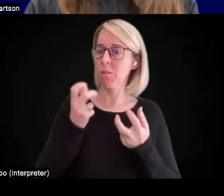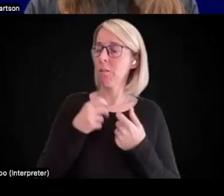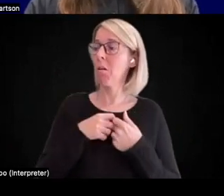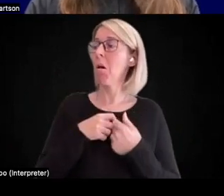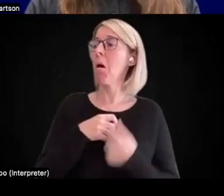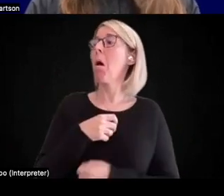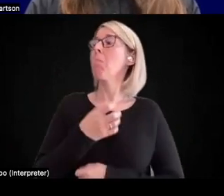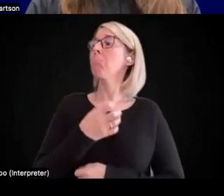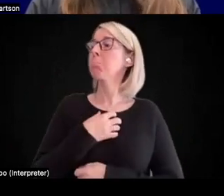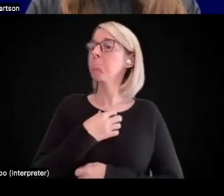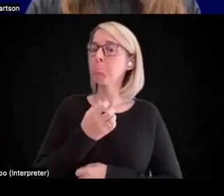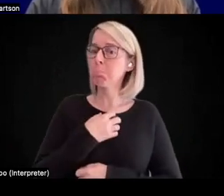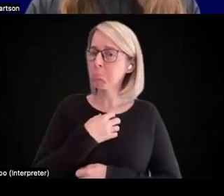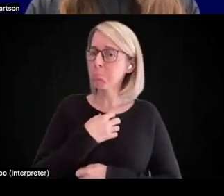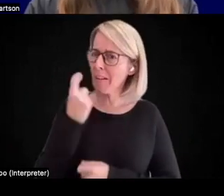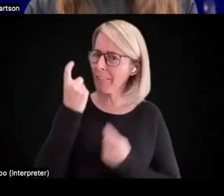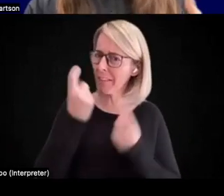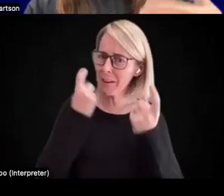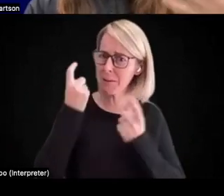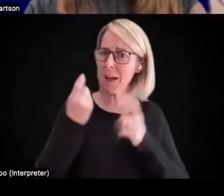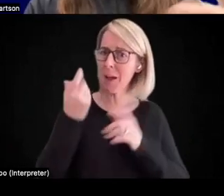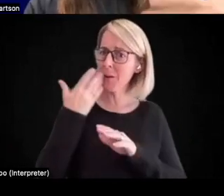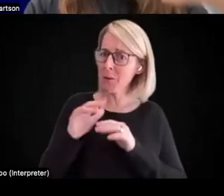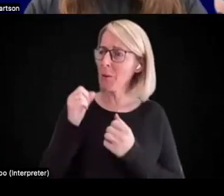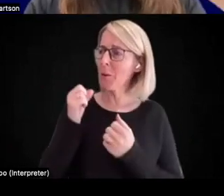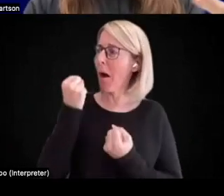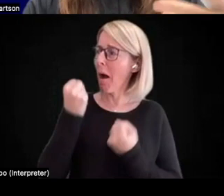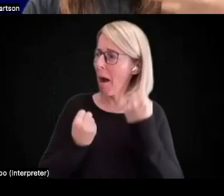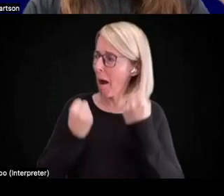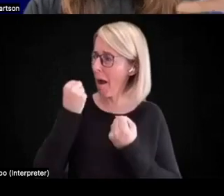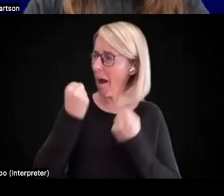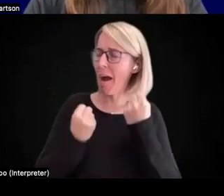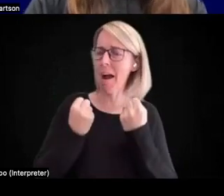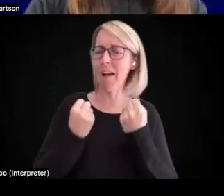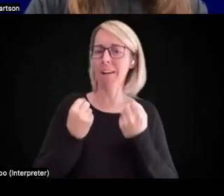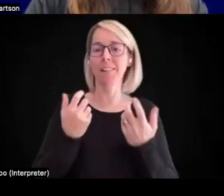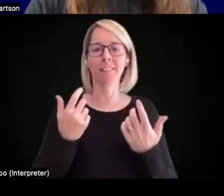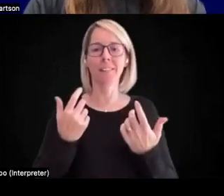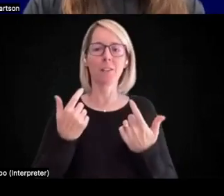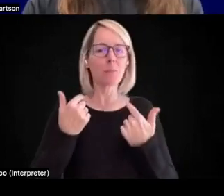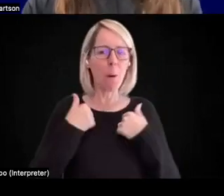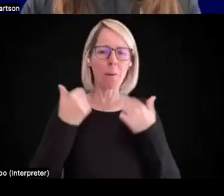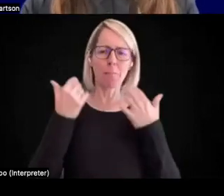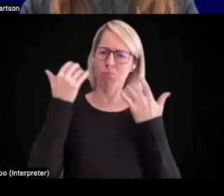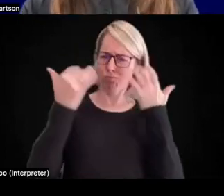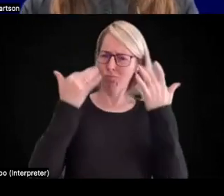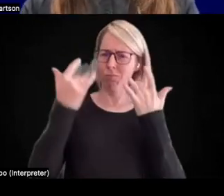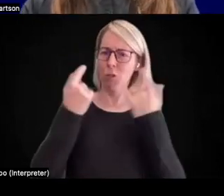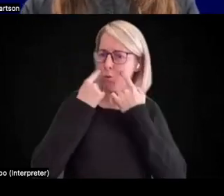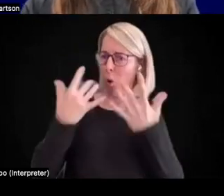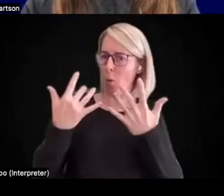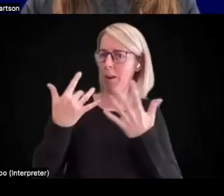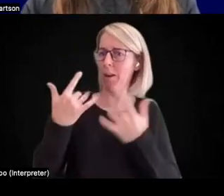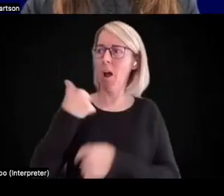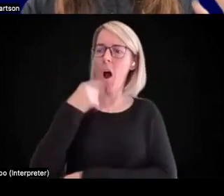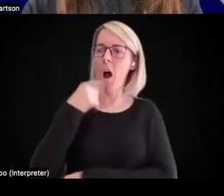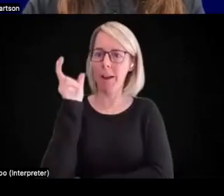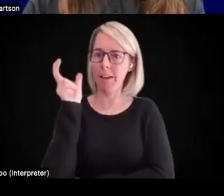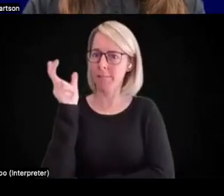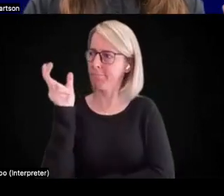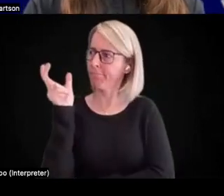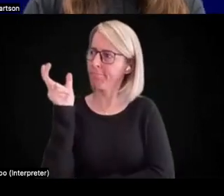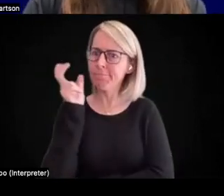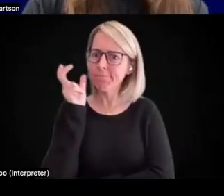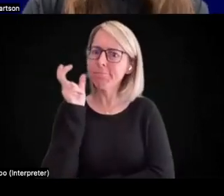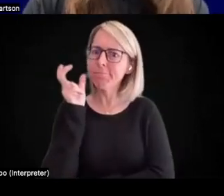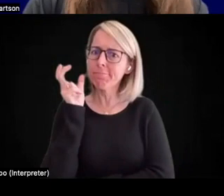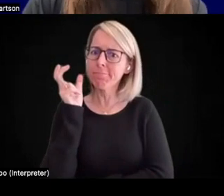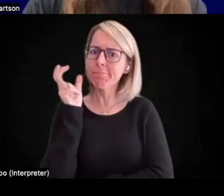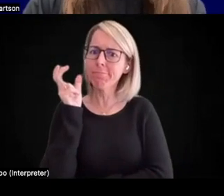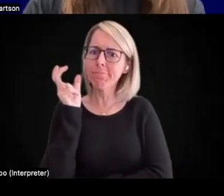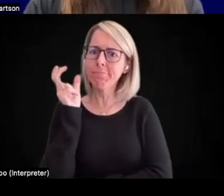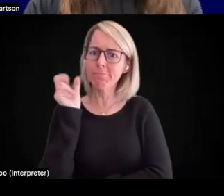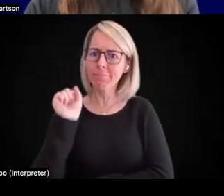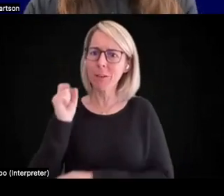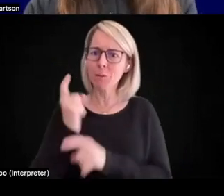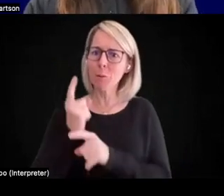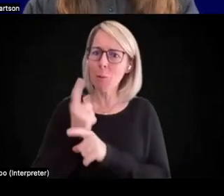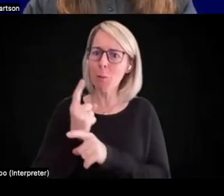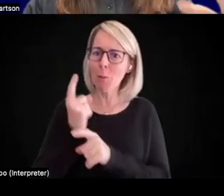thinking of buying a new car?". I'm reflecting back that I have heard their message. So, it's